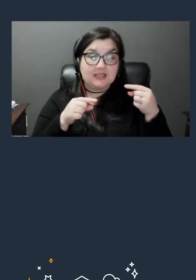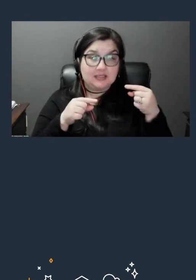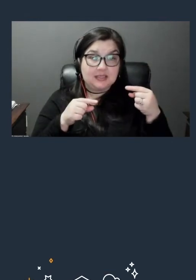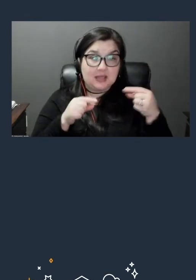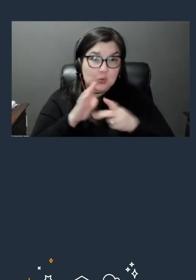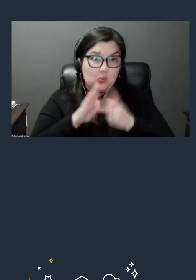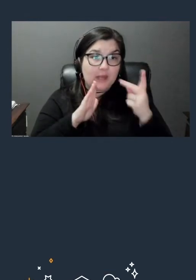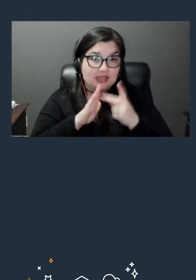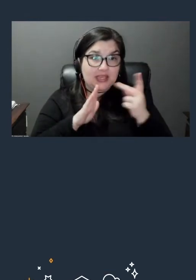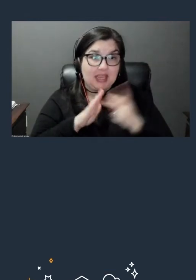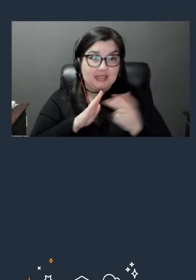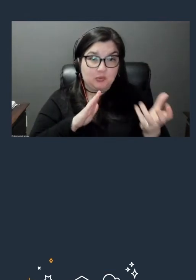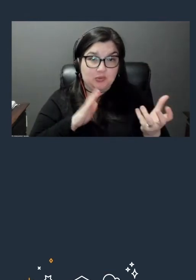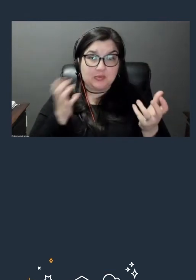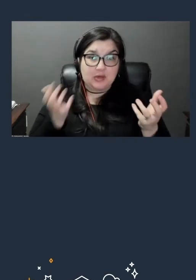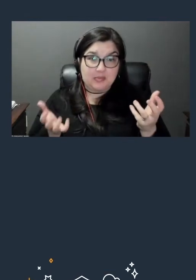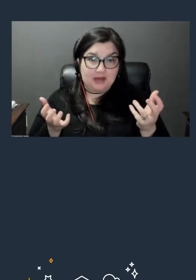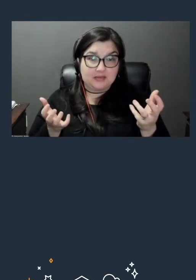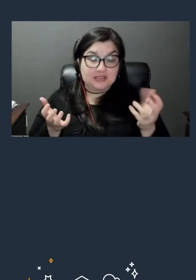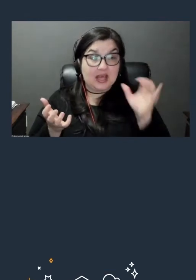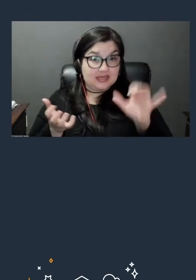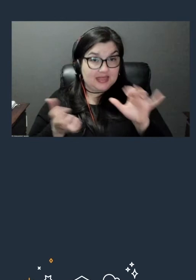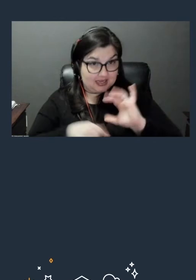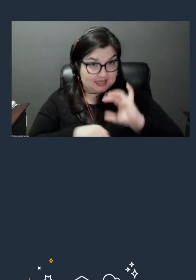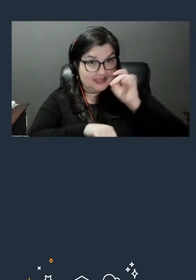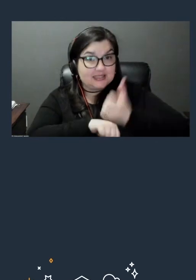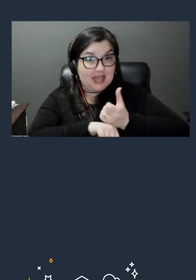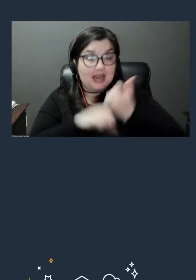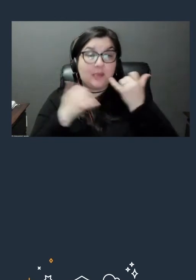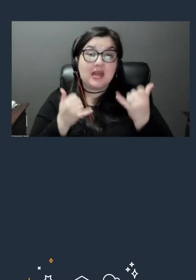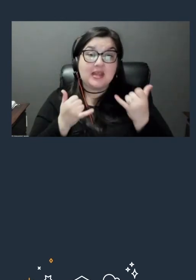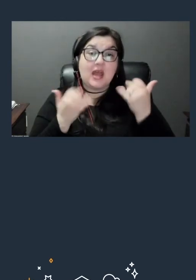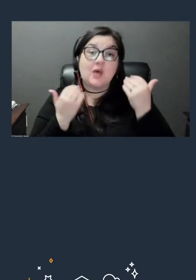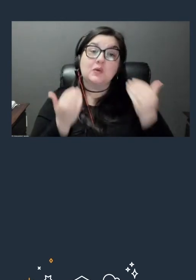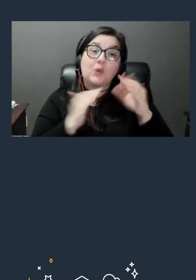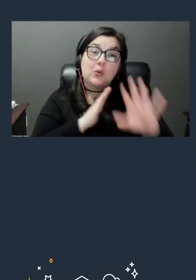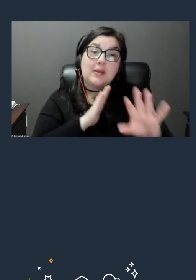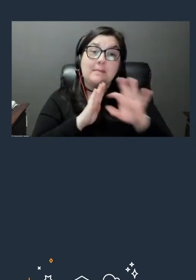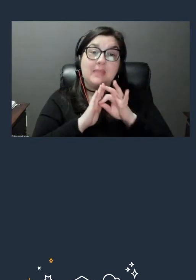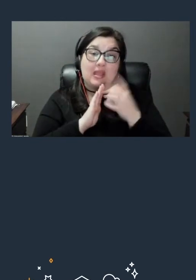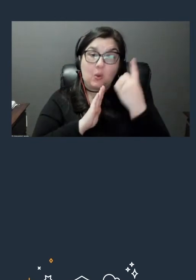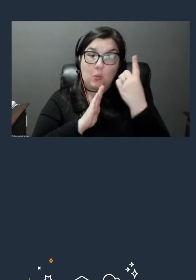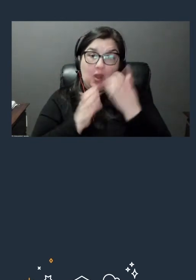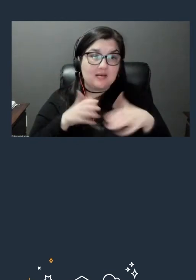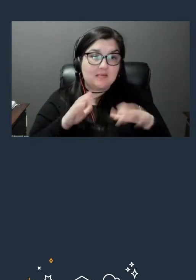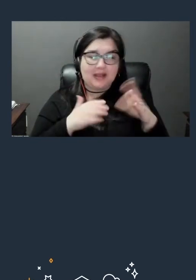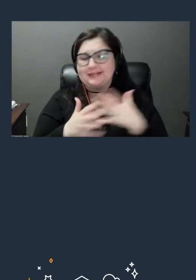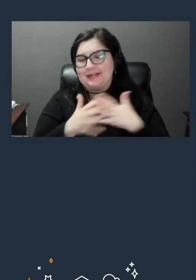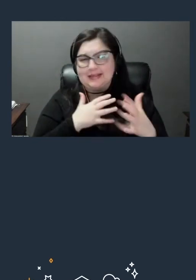Okay, now that is set up, let's go ahead and pick one of our buckets, doesn't matter which, let's pick up one.